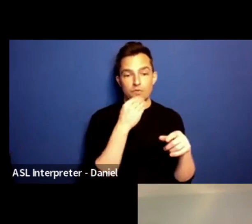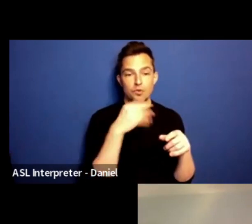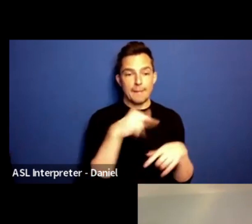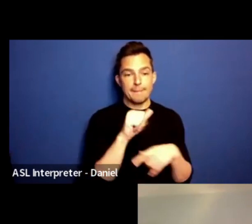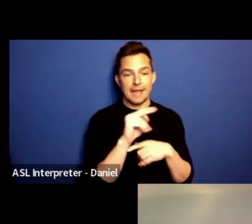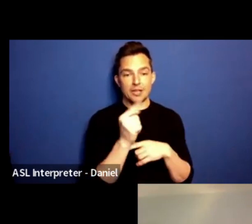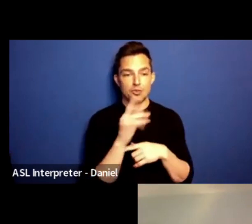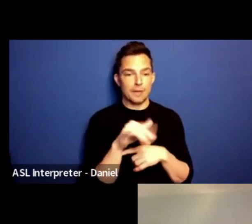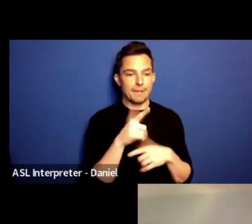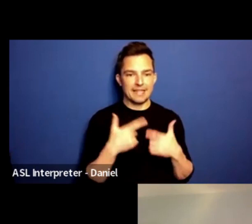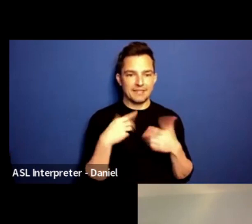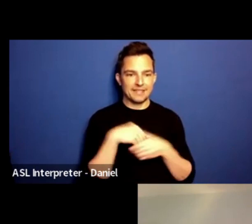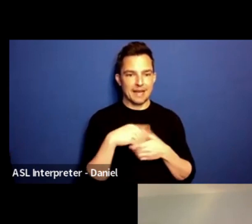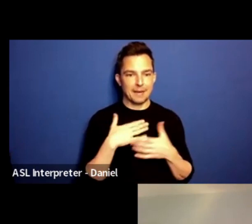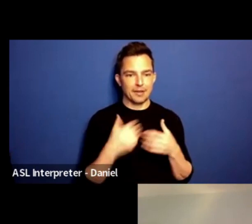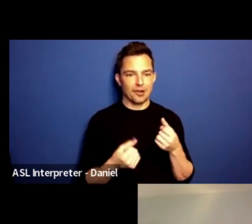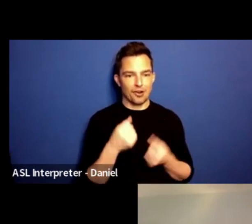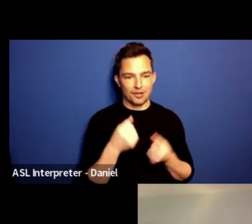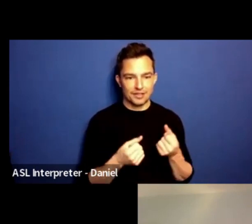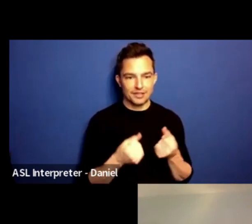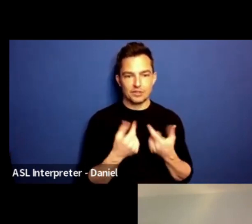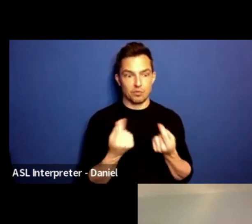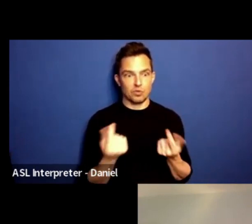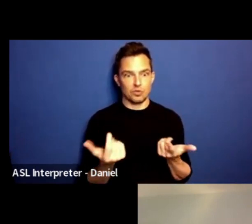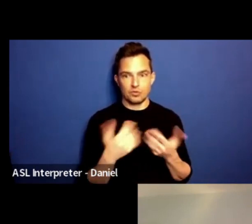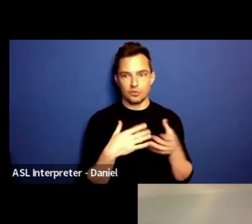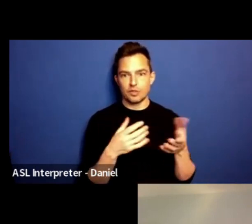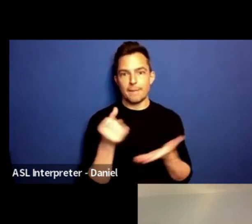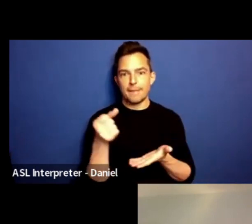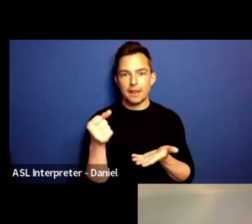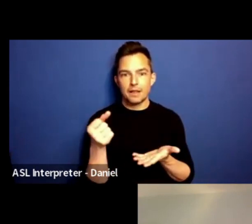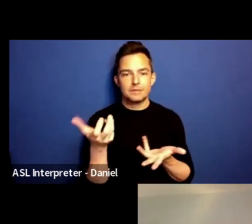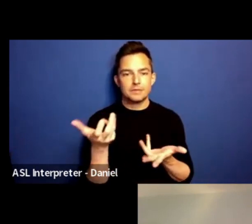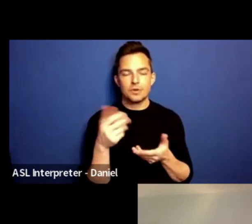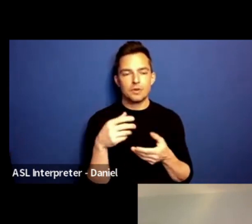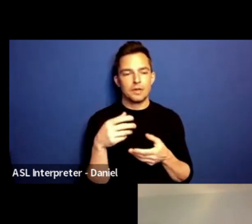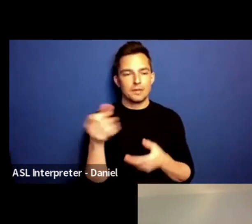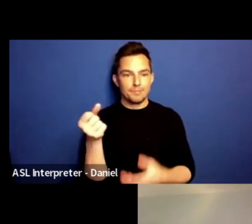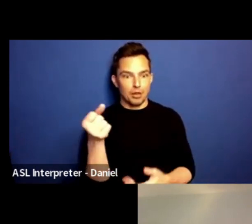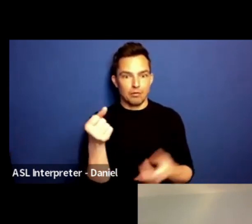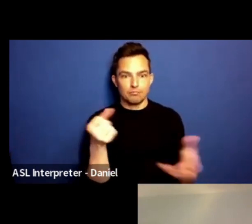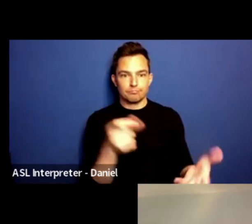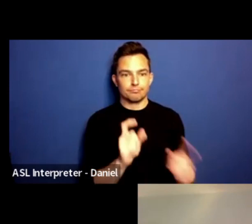I gonna do with this, this milk, you know, like, so it was like, people were just doing what they thought needed to be done. And